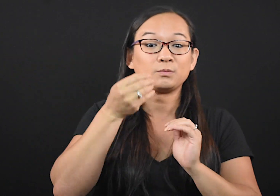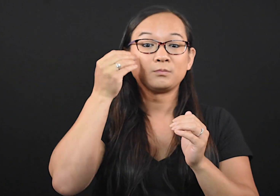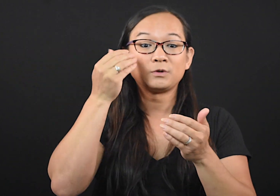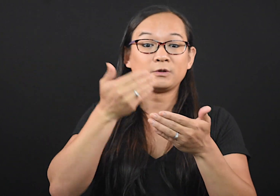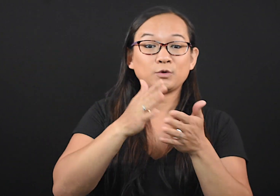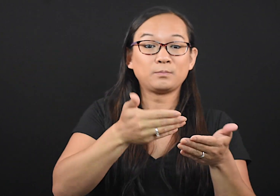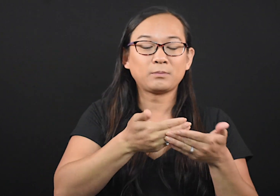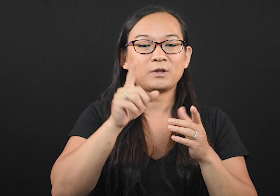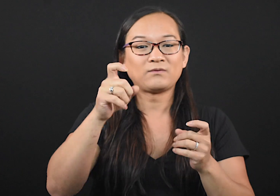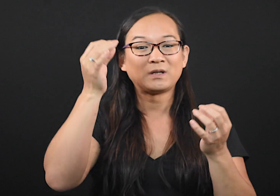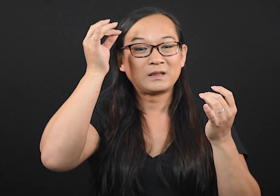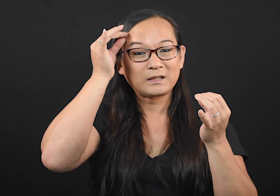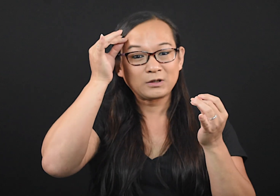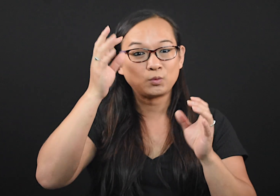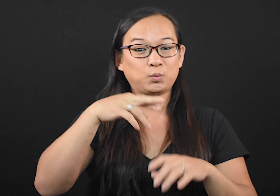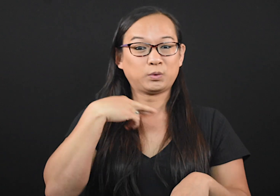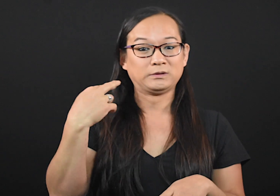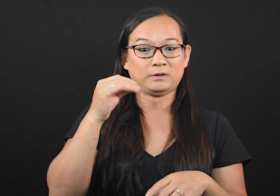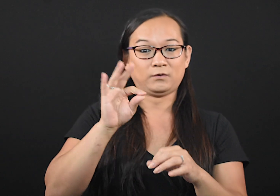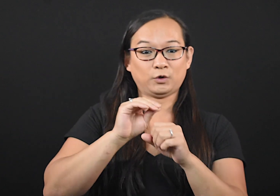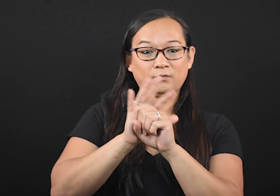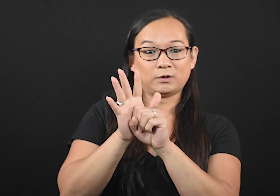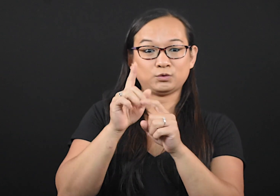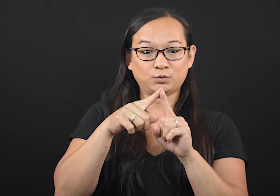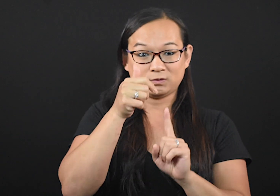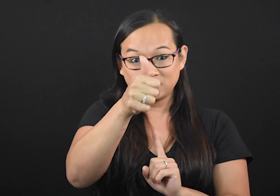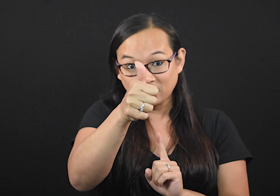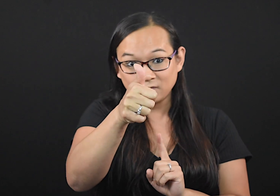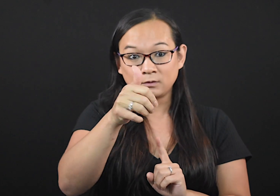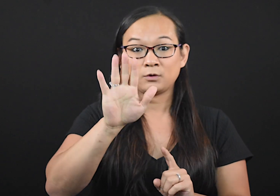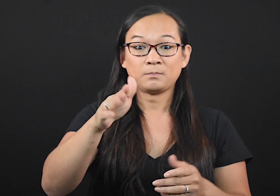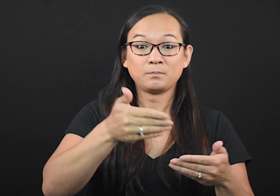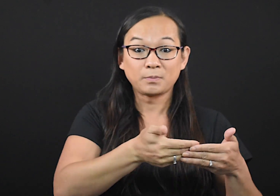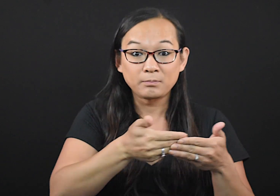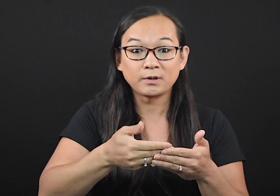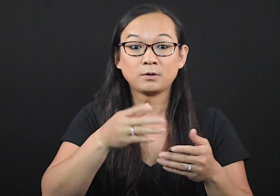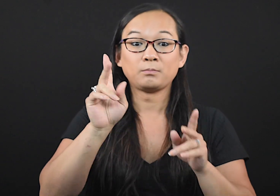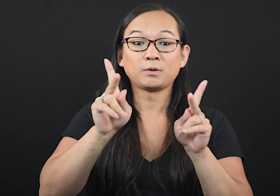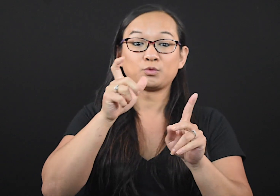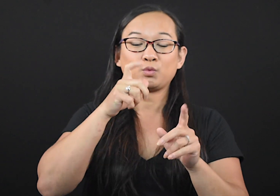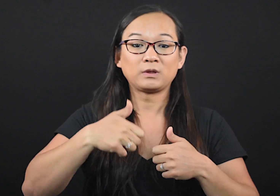into your home or near your baby, consider the risk of COVID-19 to yourself, your baby,